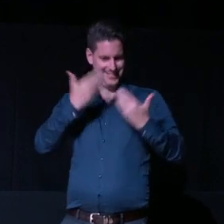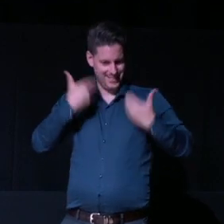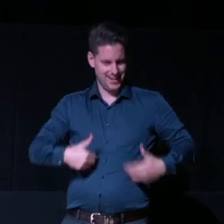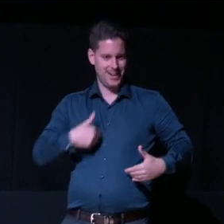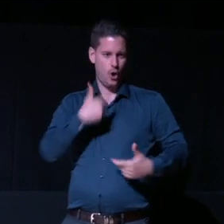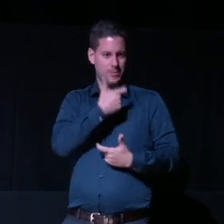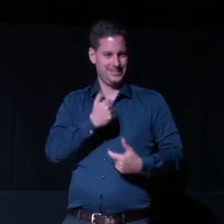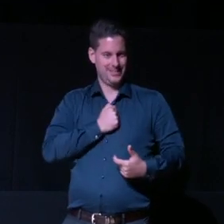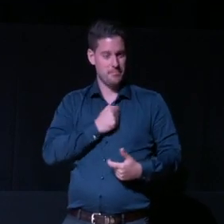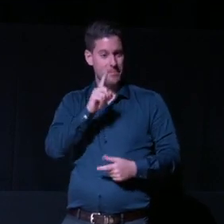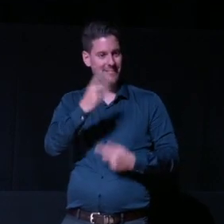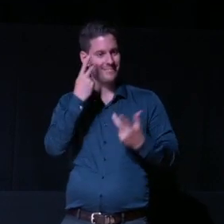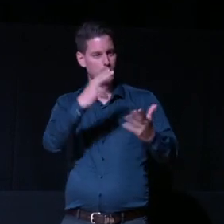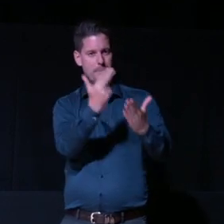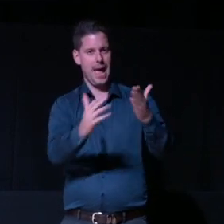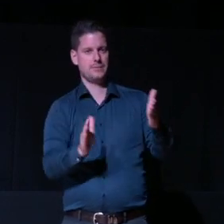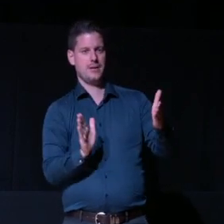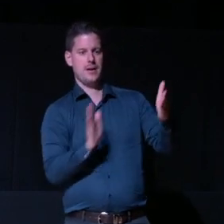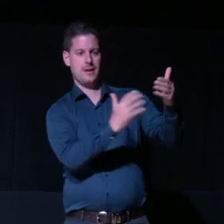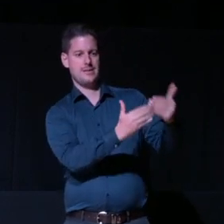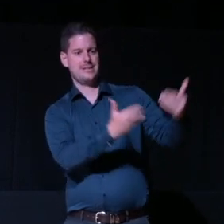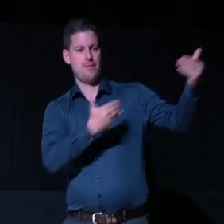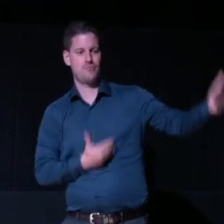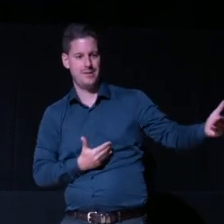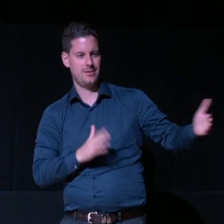with it in the visual arts there can be a bit more of a removal.